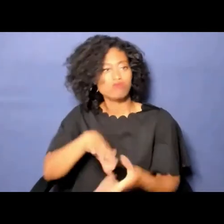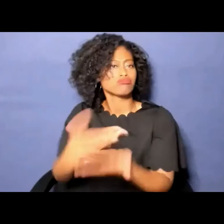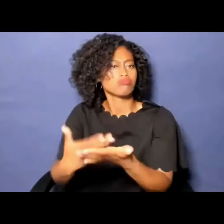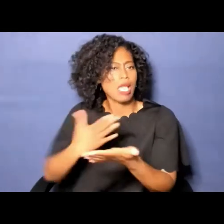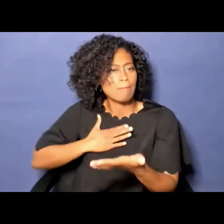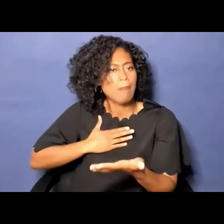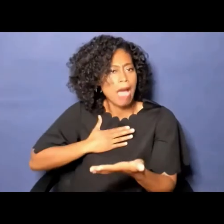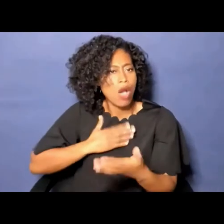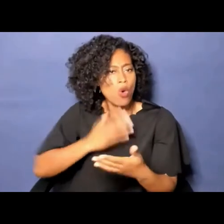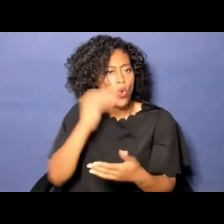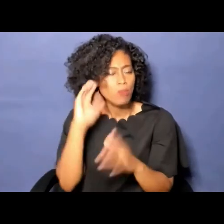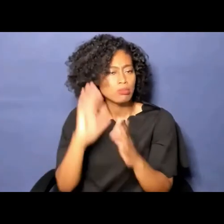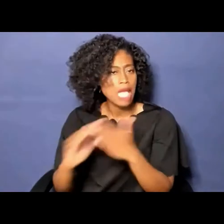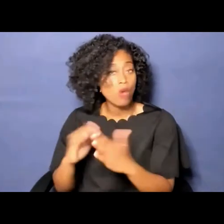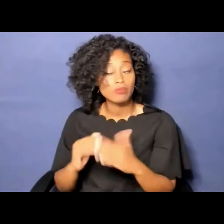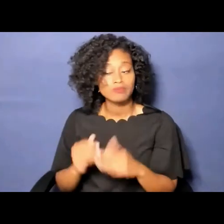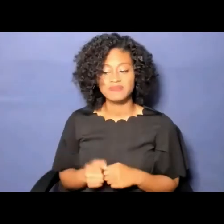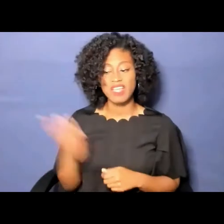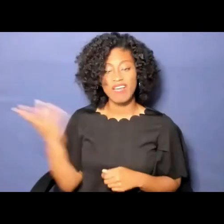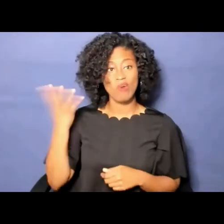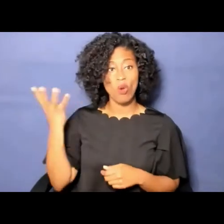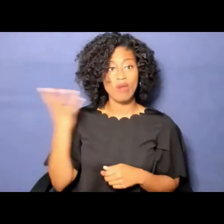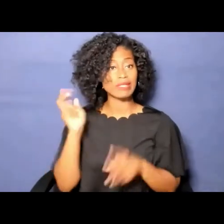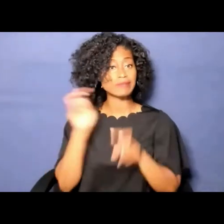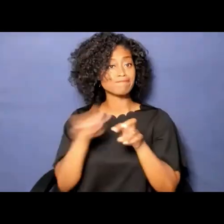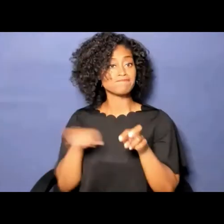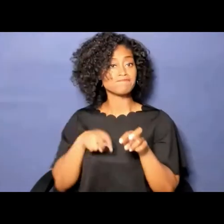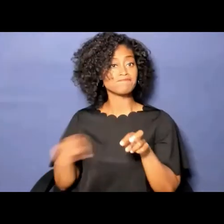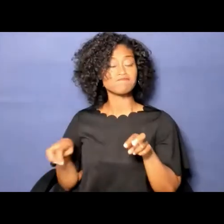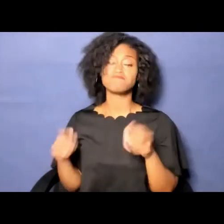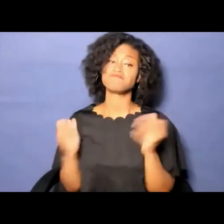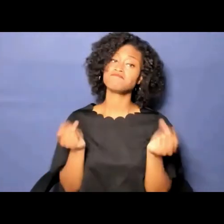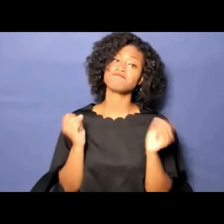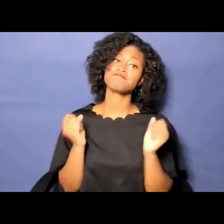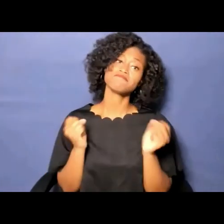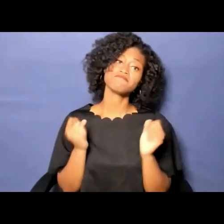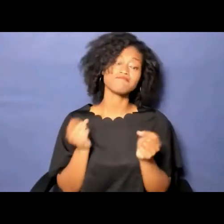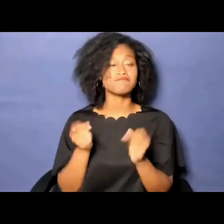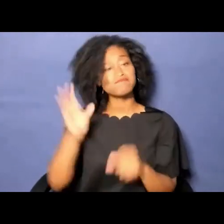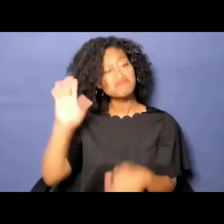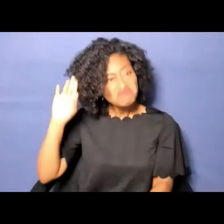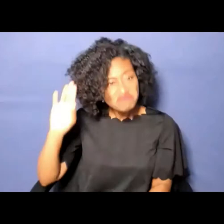The 4 of us piled into the car that morning and did not stop until we get a city for lunch.